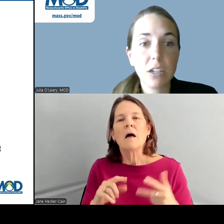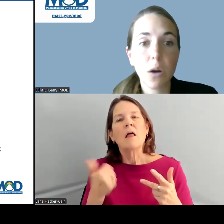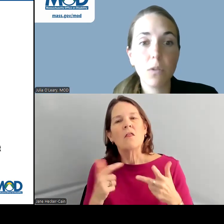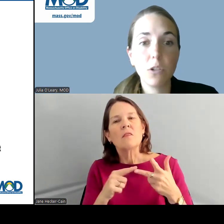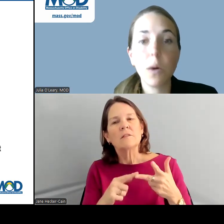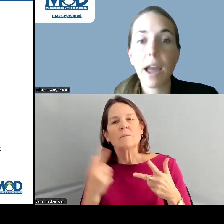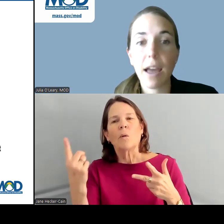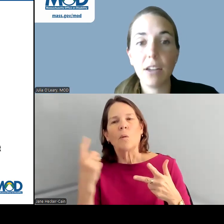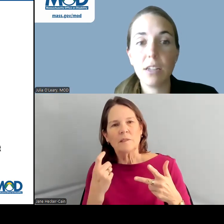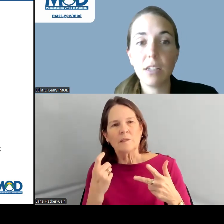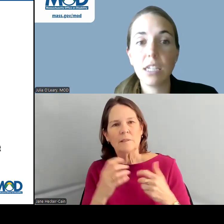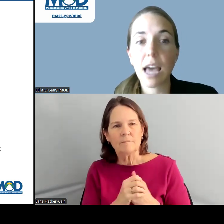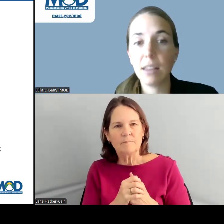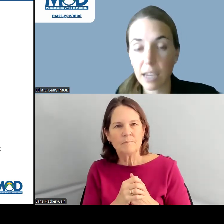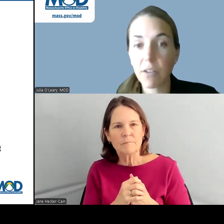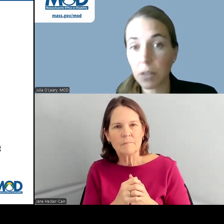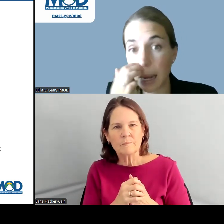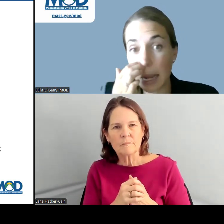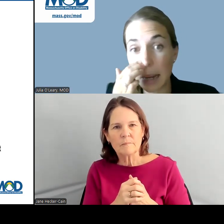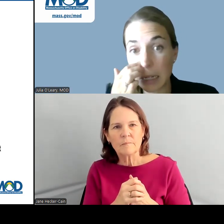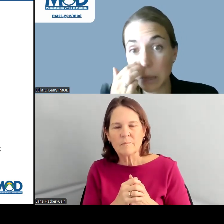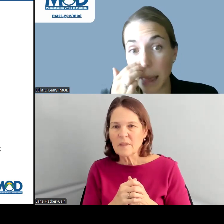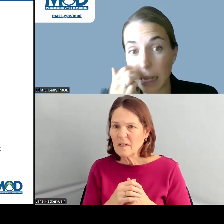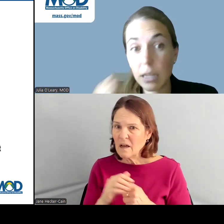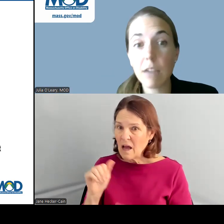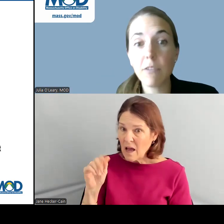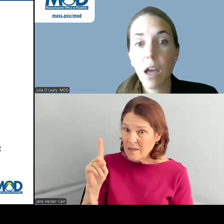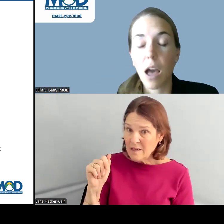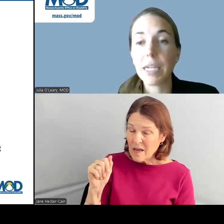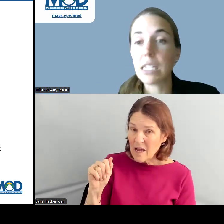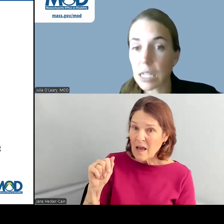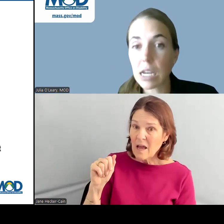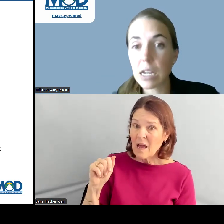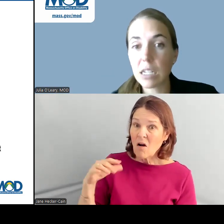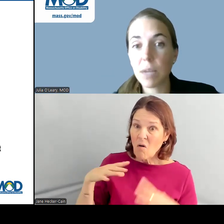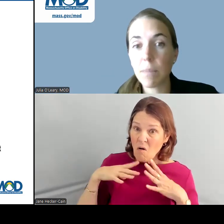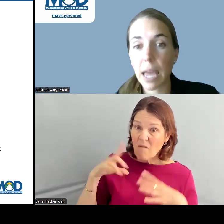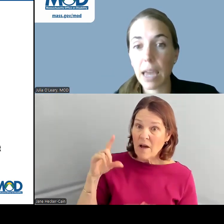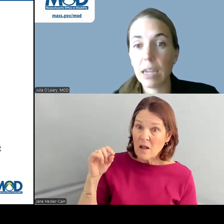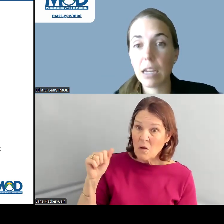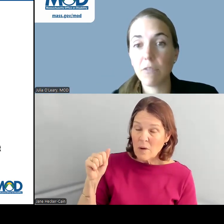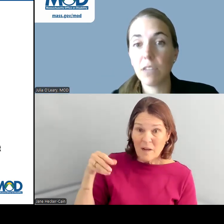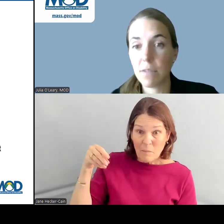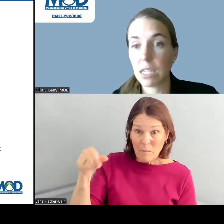The other question I get a lot is, you know, does that leave under the ADA need to be paid leave?